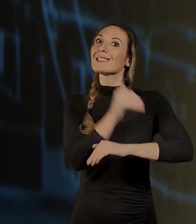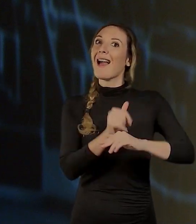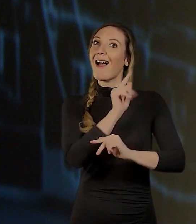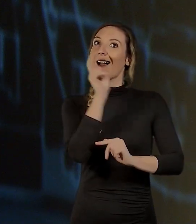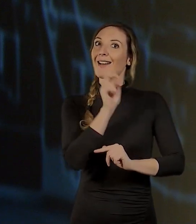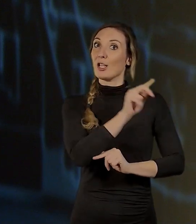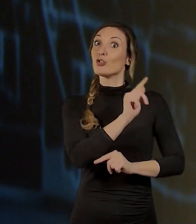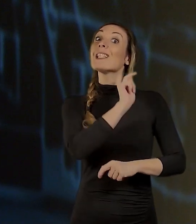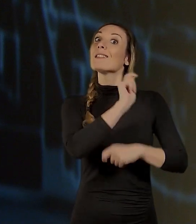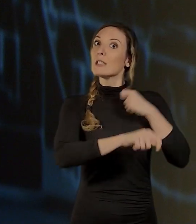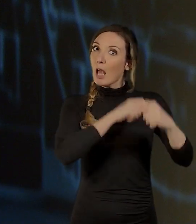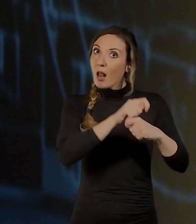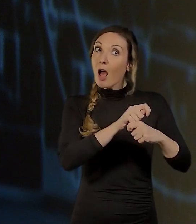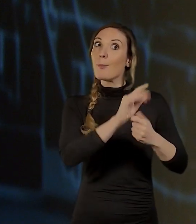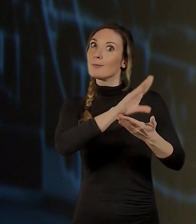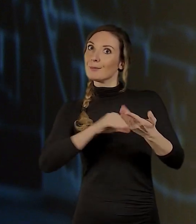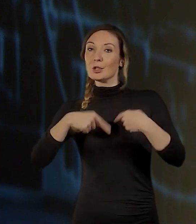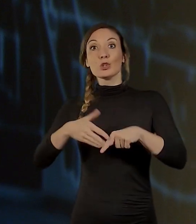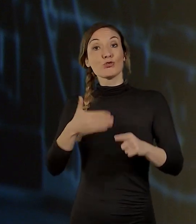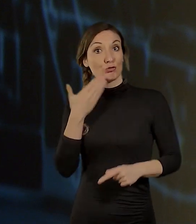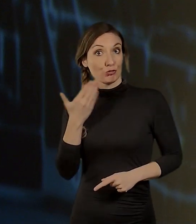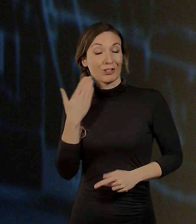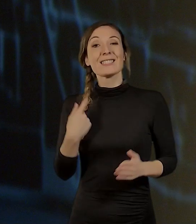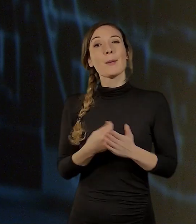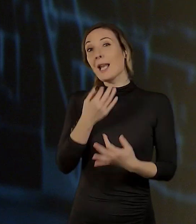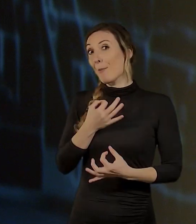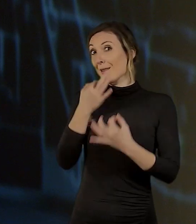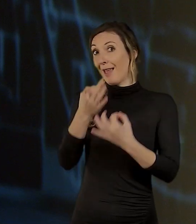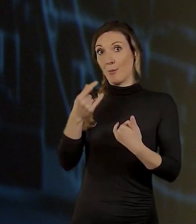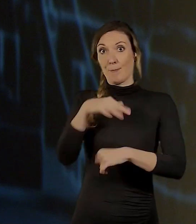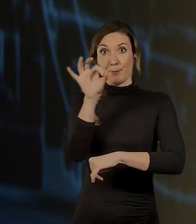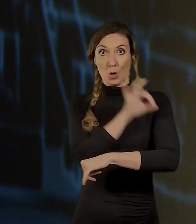because that is something that will actually affect mainly the future residents of the area,